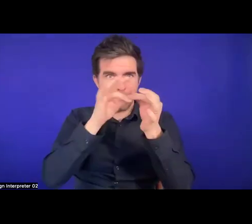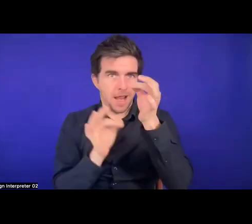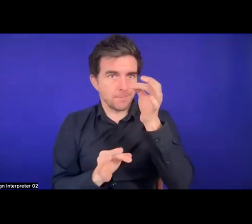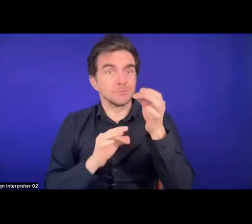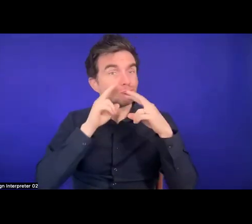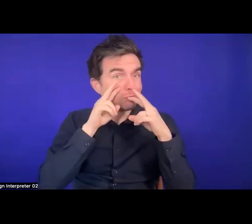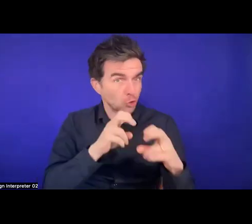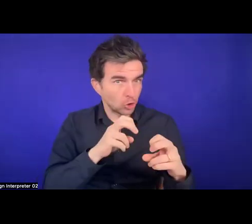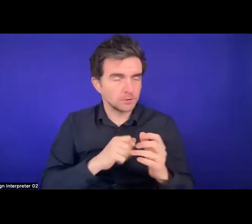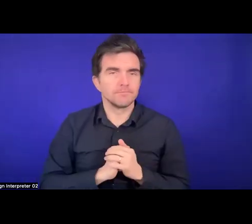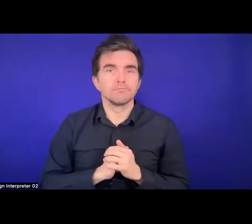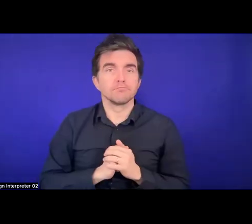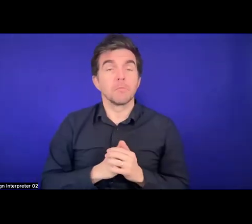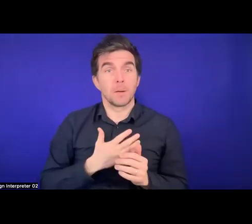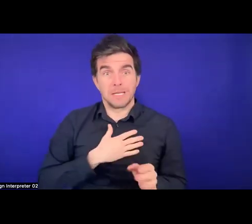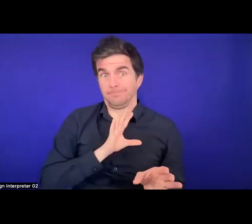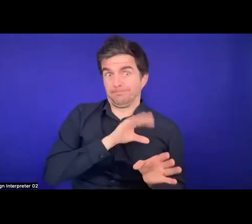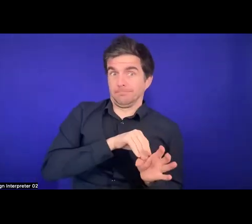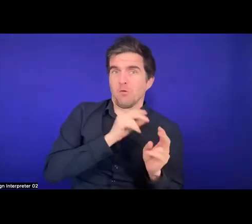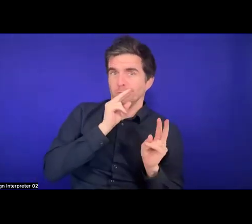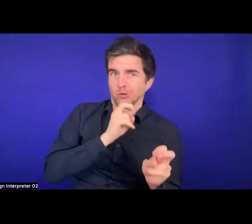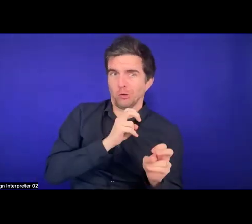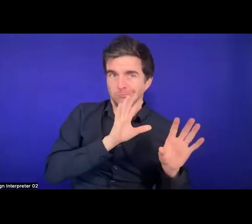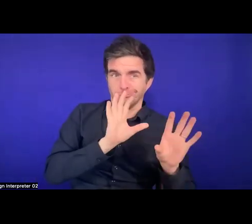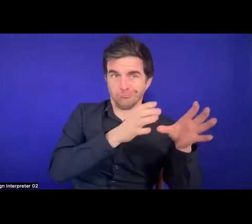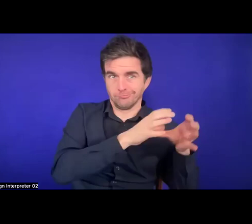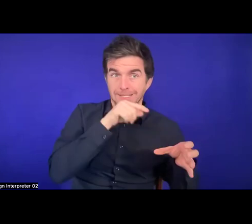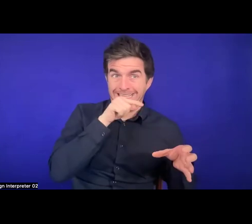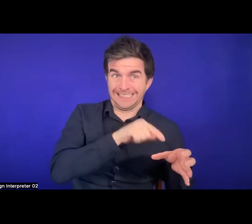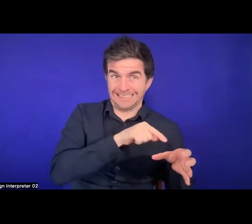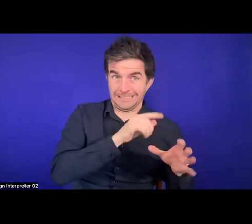research. I have one very strong focus on aging in